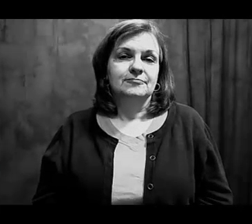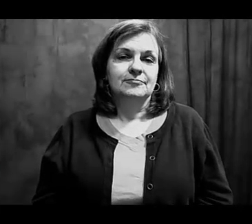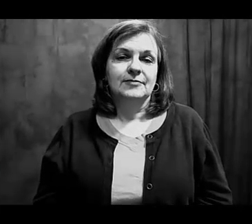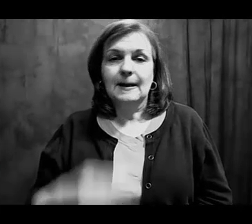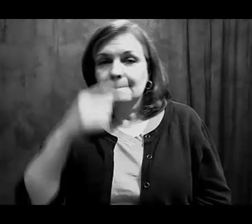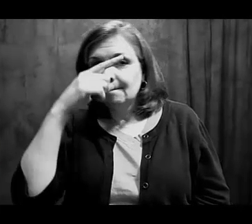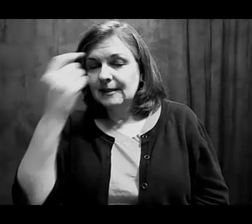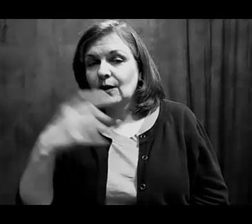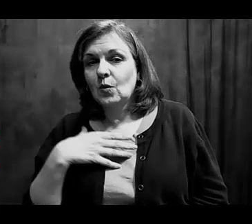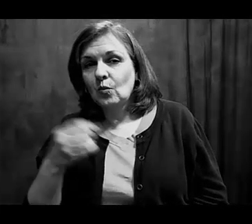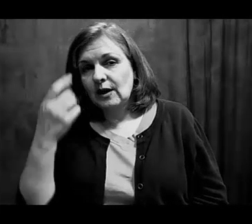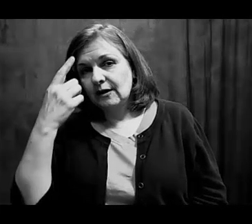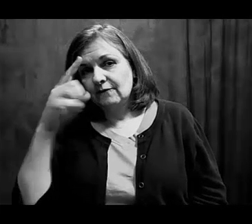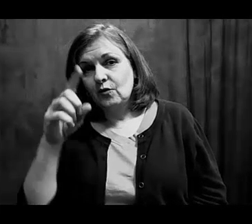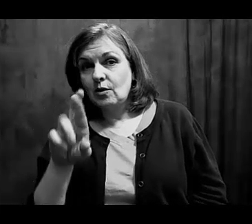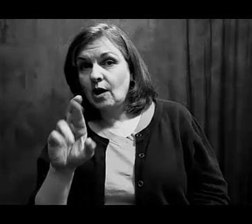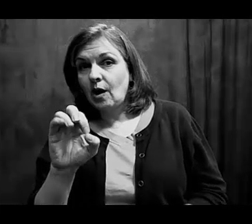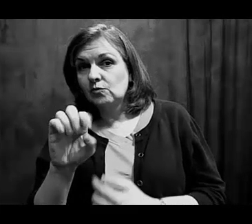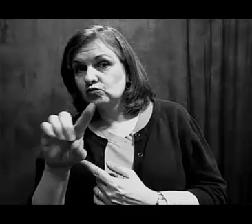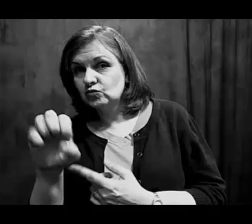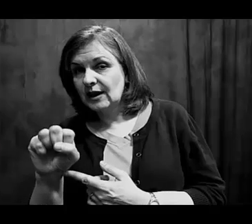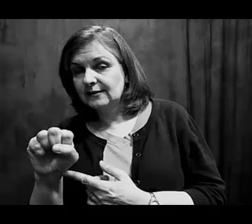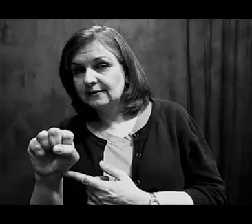so black and white for our rods